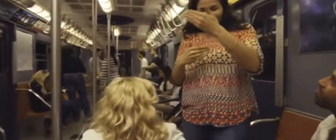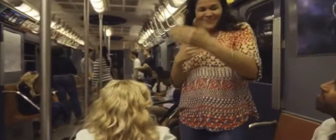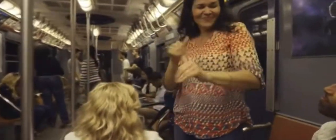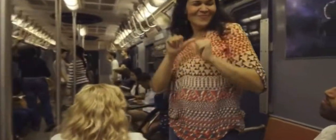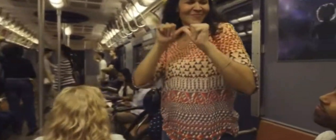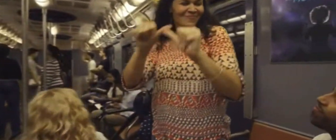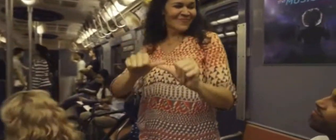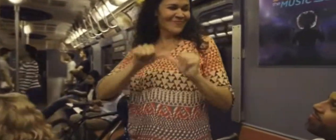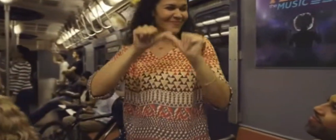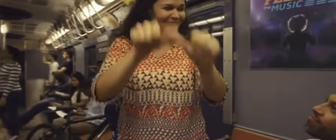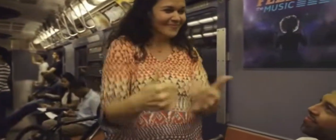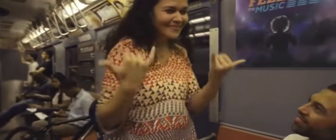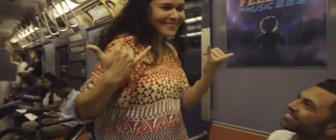Music Video: AT&T Feel the Music